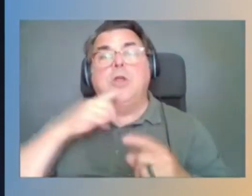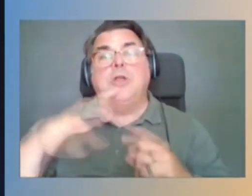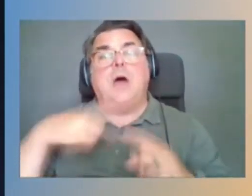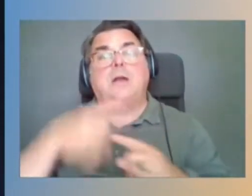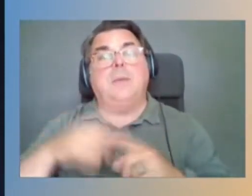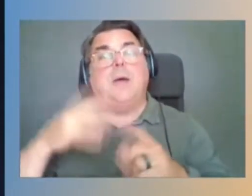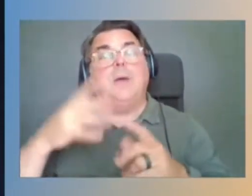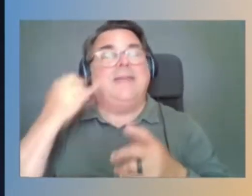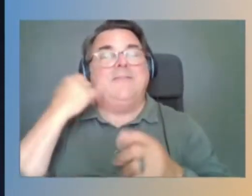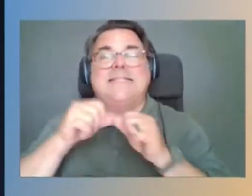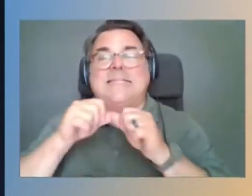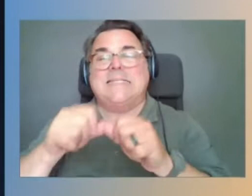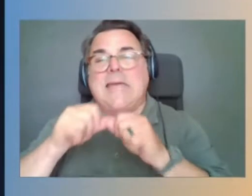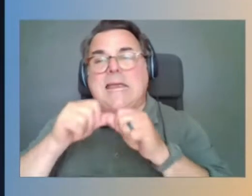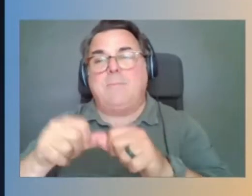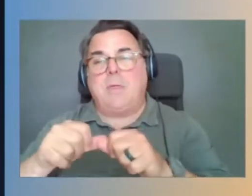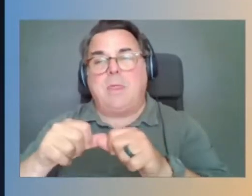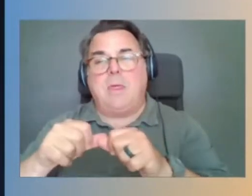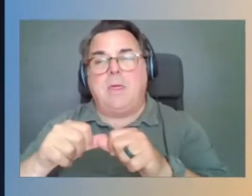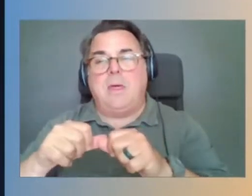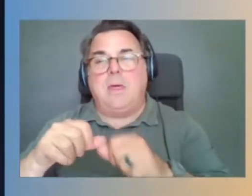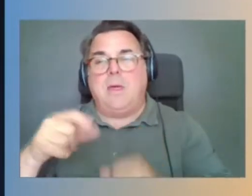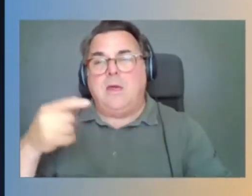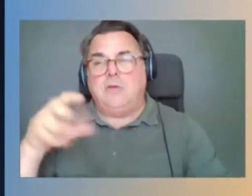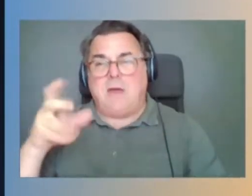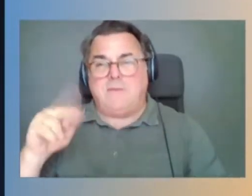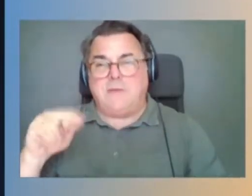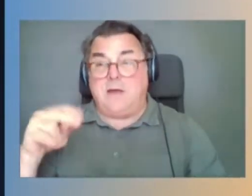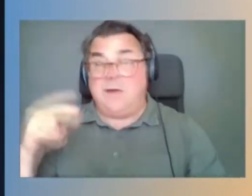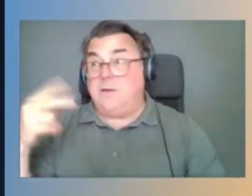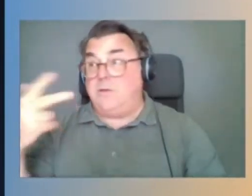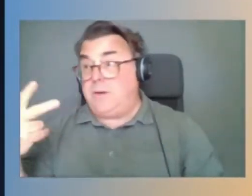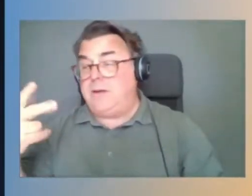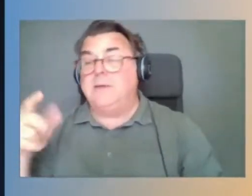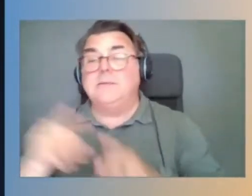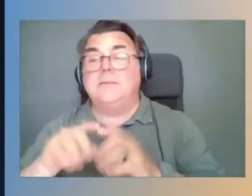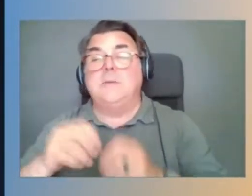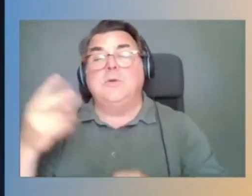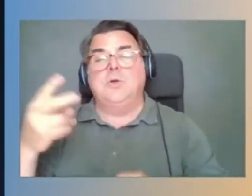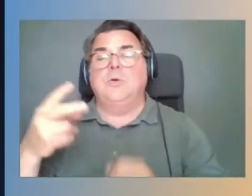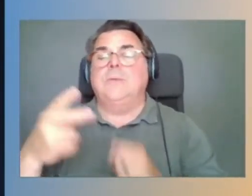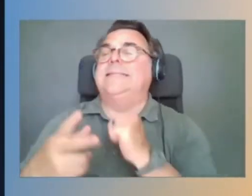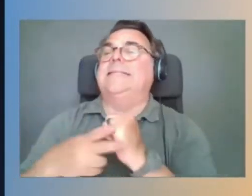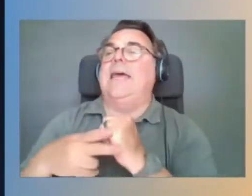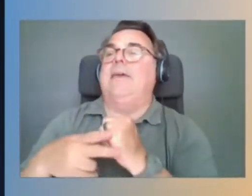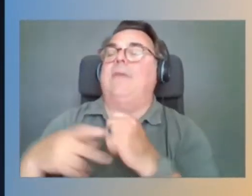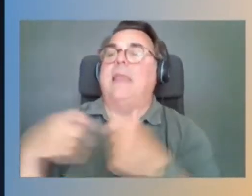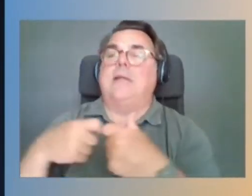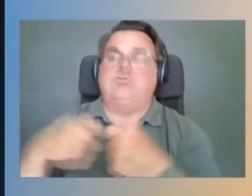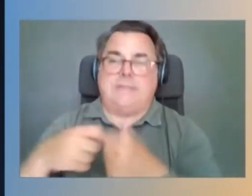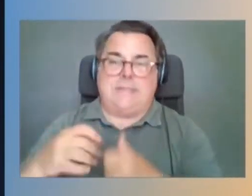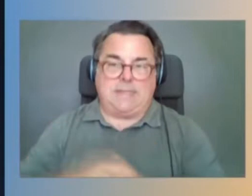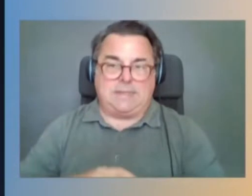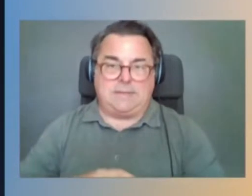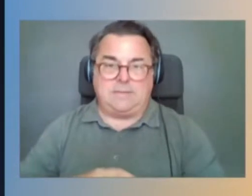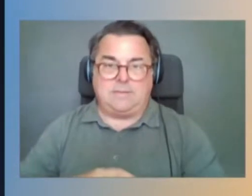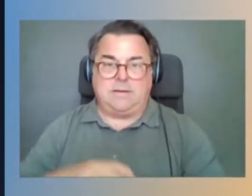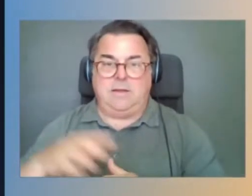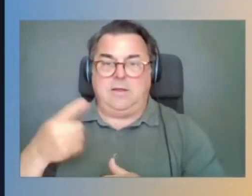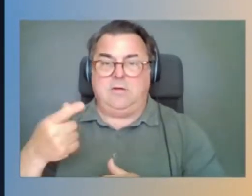Graviton3 processes, just like Graviton2 are more energy efficient and Graviton3 instances consumes up to